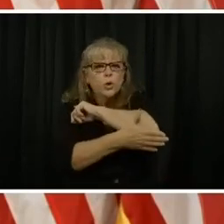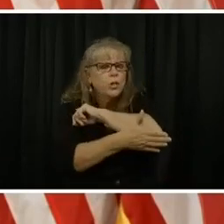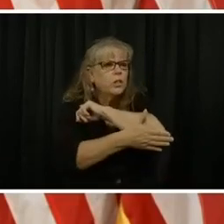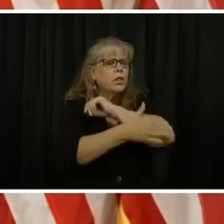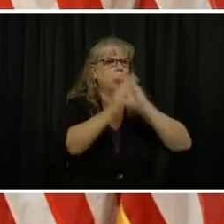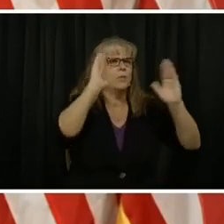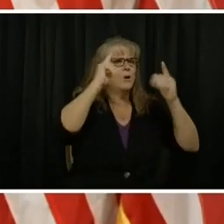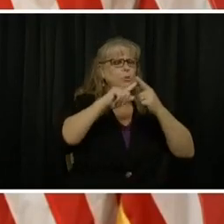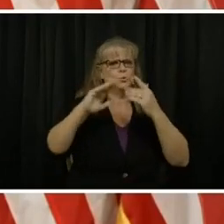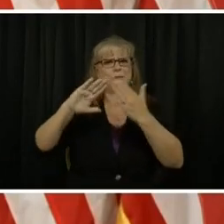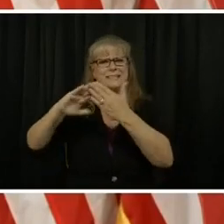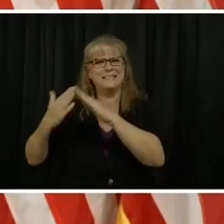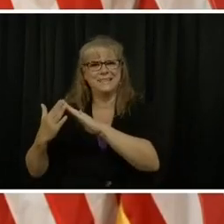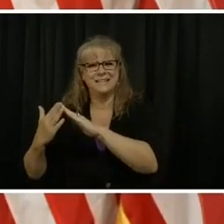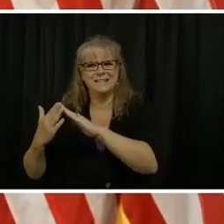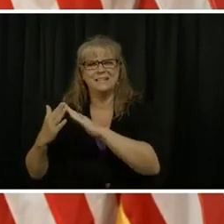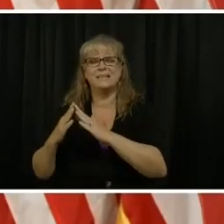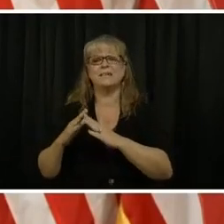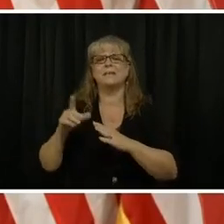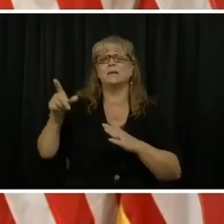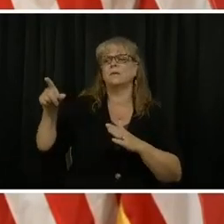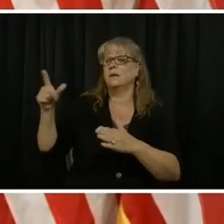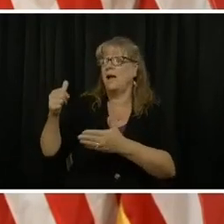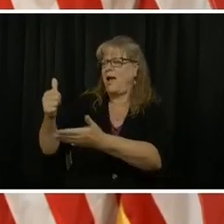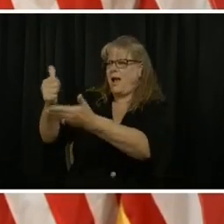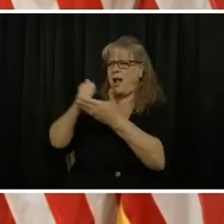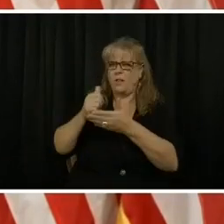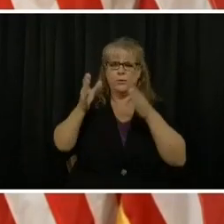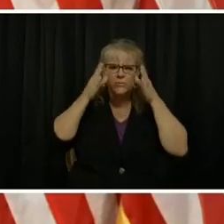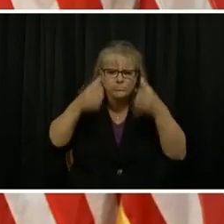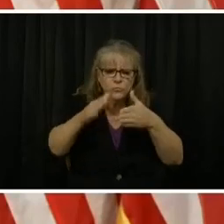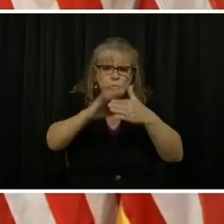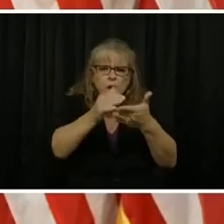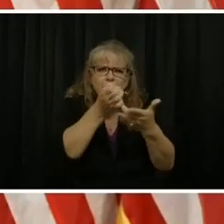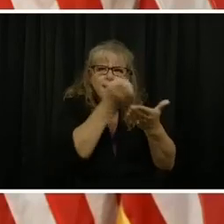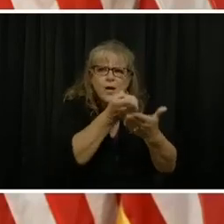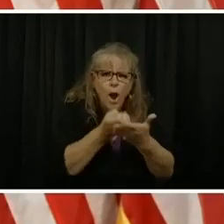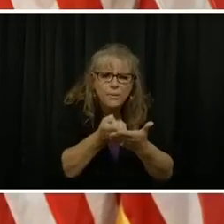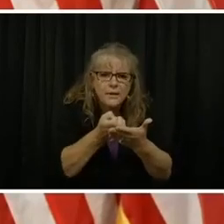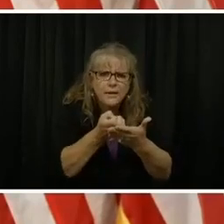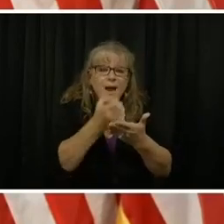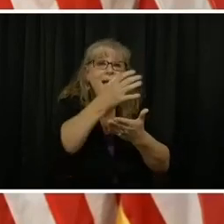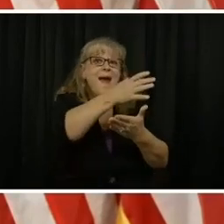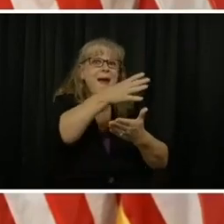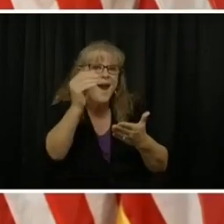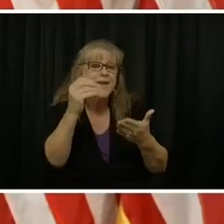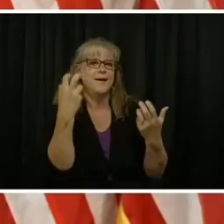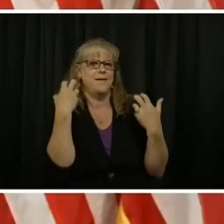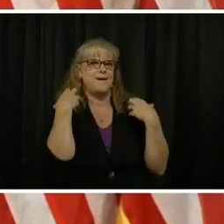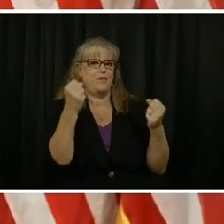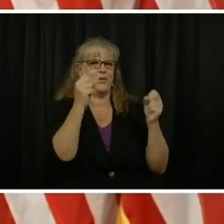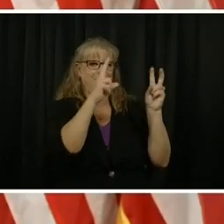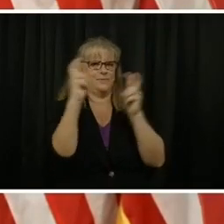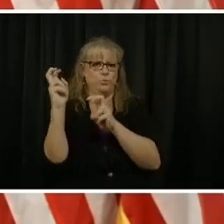AND THE STATE EPIDEMIOLOGIST. THE POPULATION, THEY